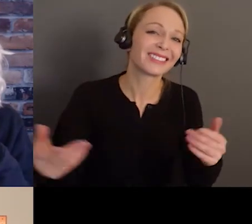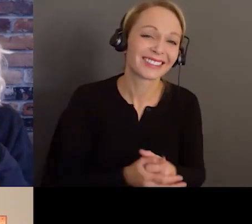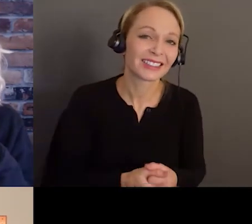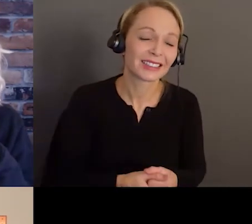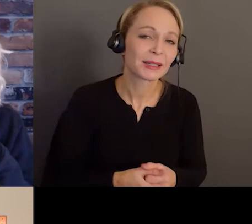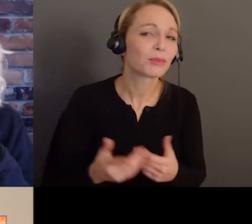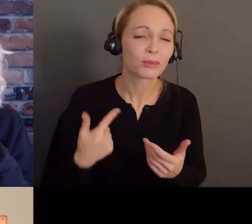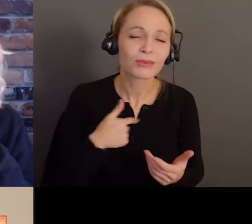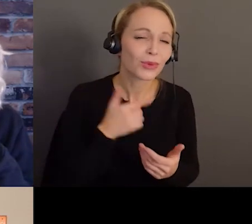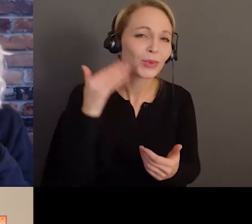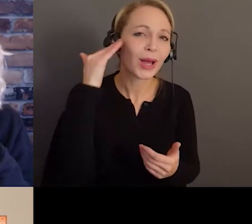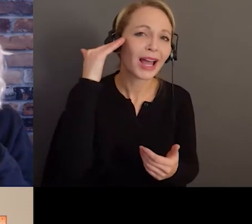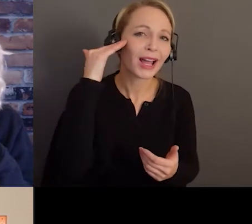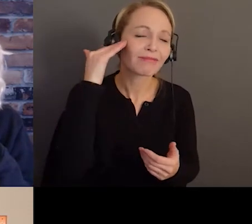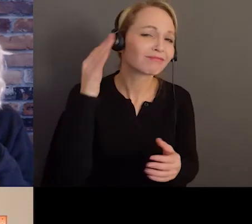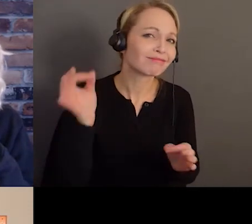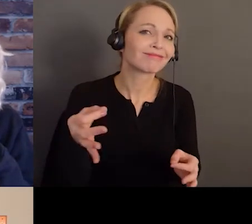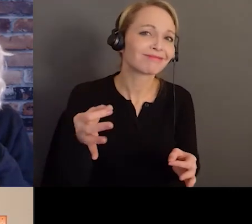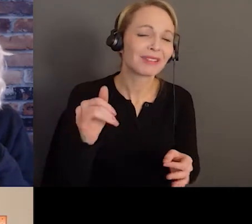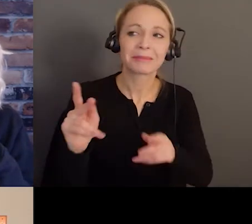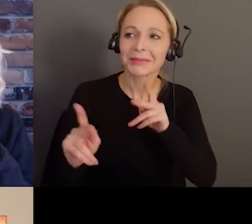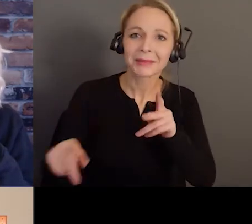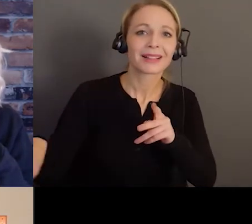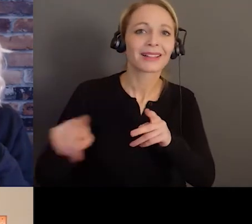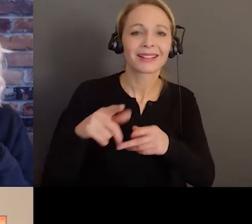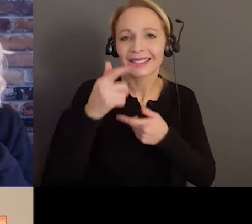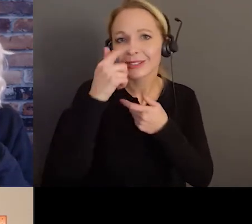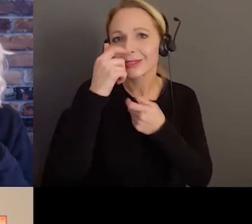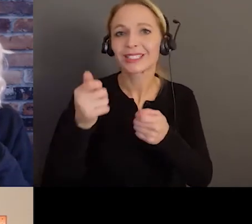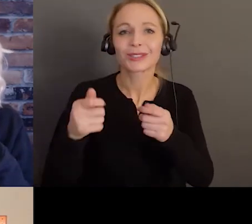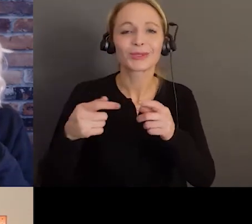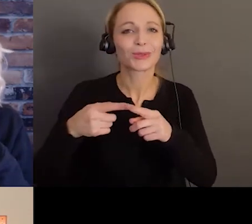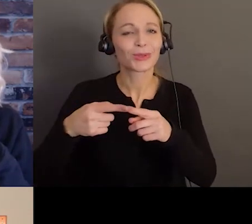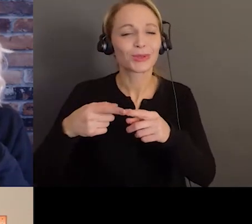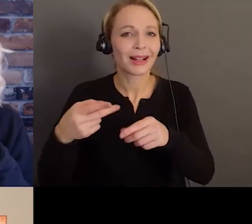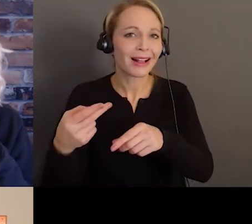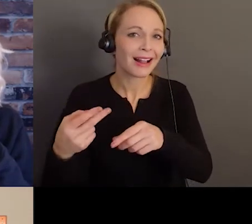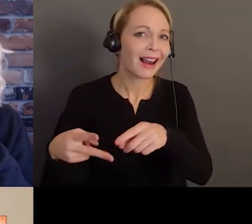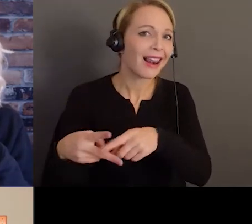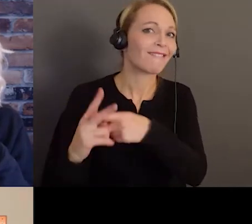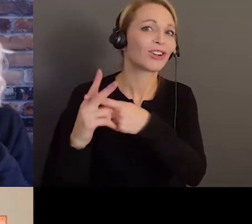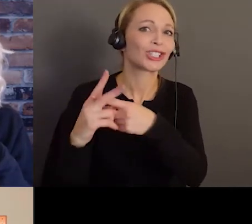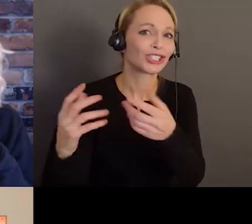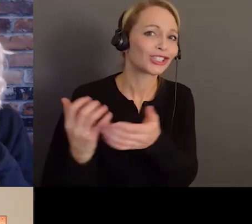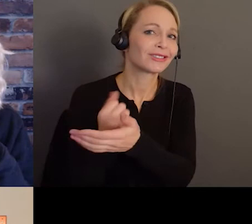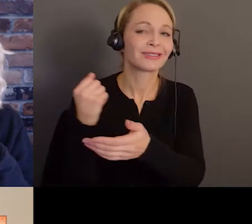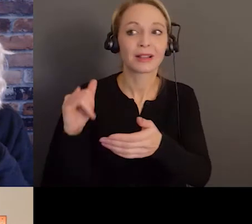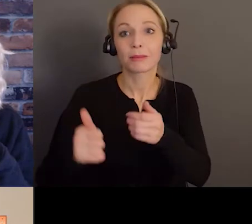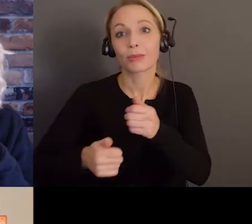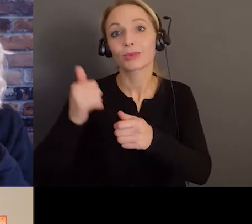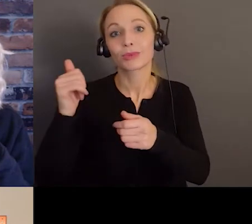SOMETHING THAT YOU WERE AWARE THAT PEOPLE ARE INTERESTED IN LEVERAGING THE MOST POPULAR TECHNOLOGIES